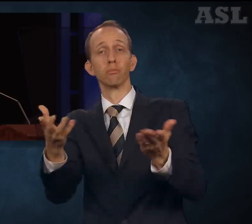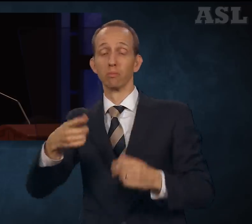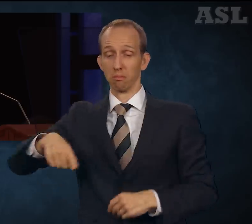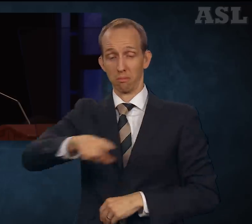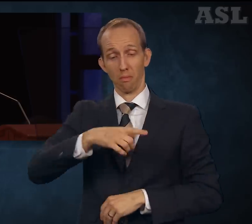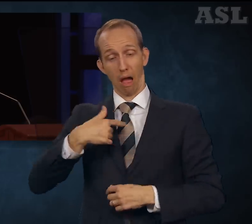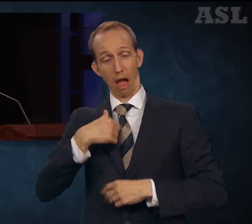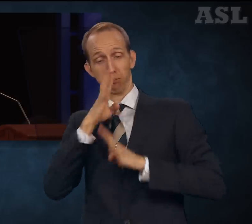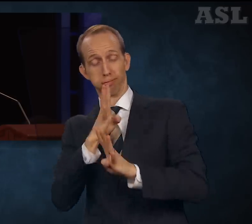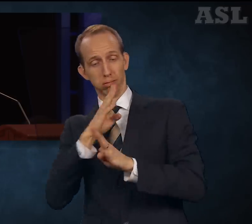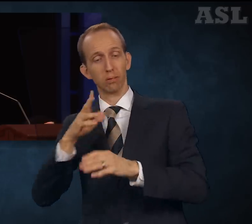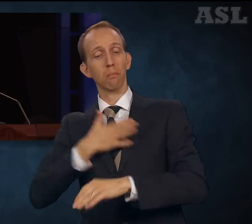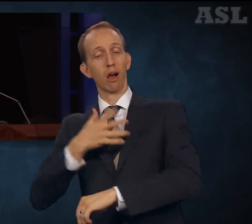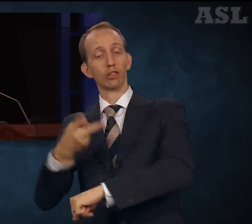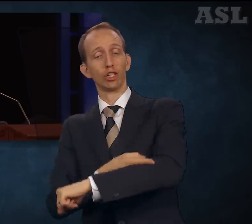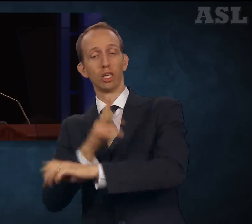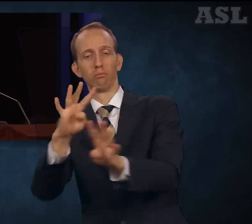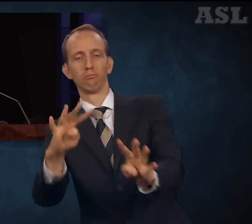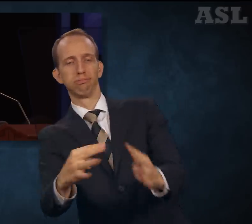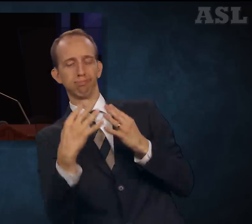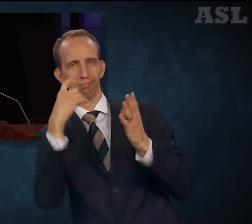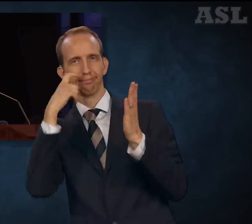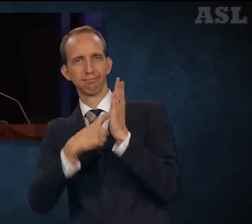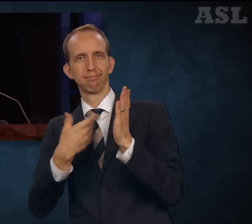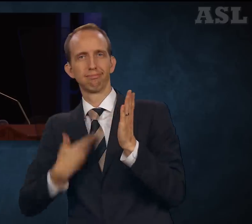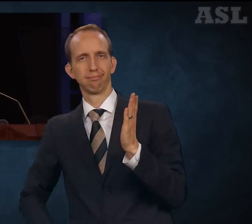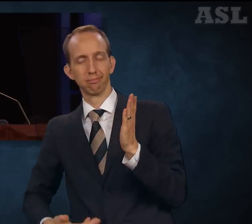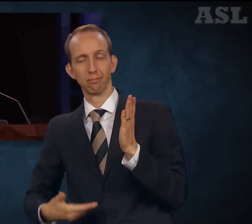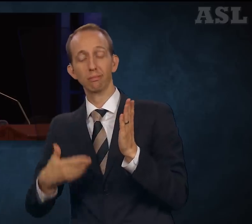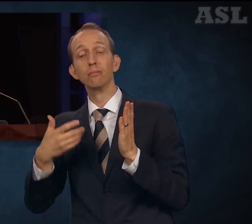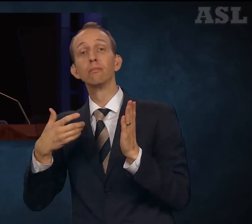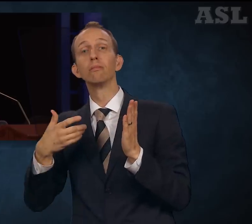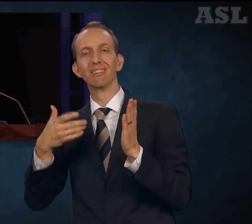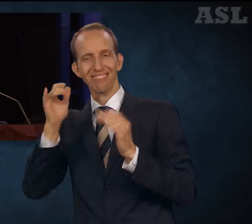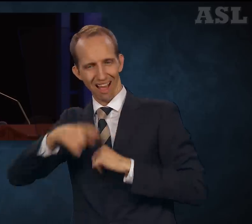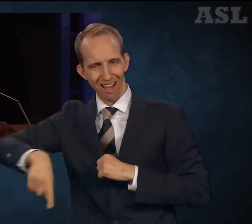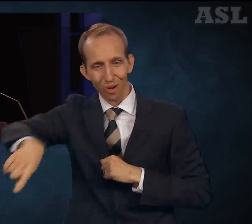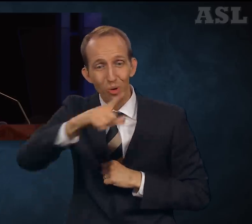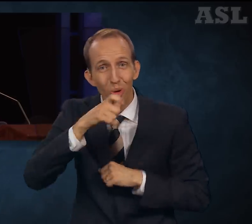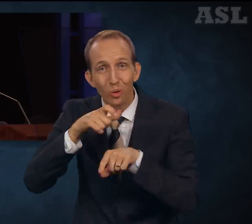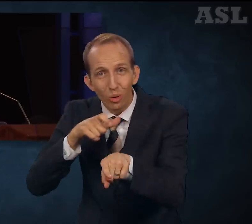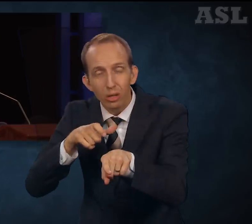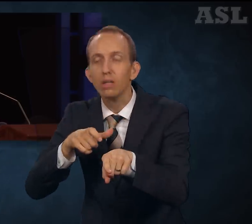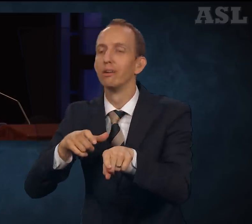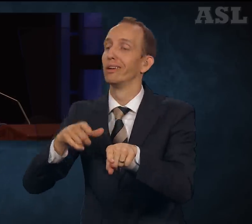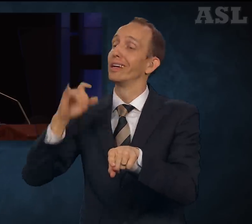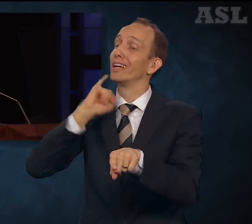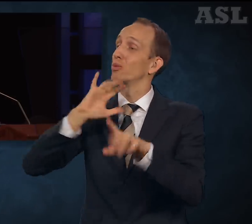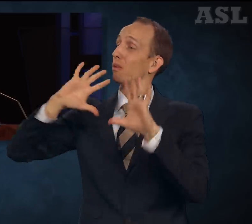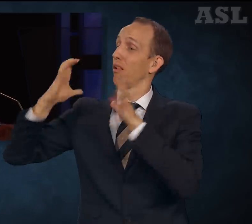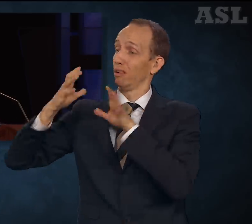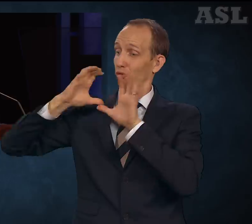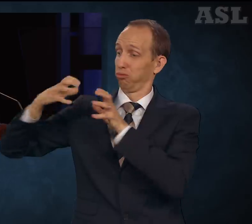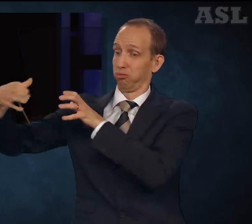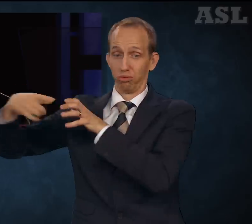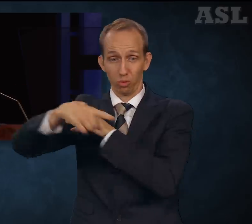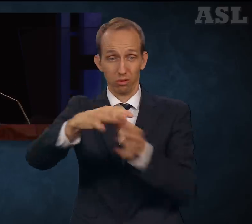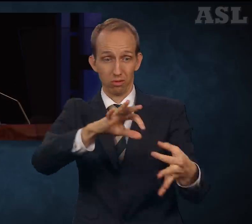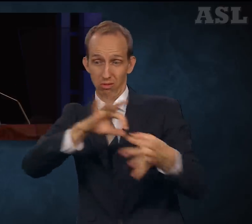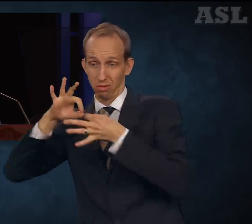ARE THOSE WHOSE HEARTS WILL